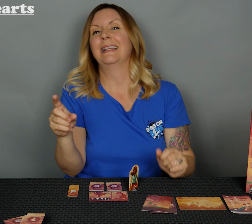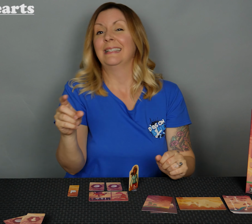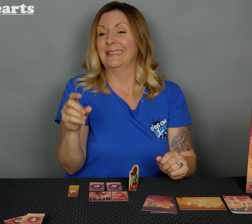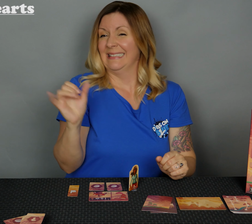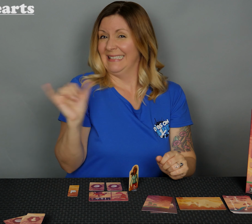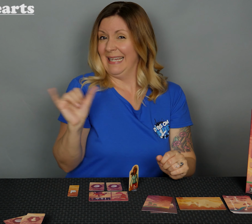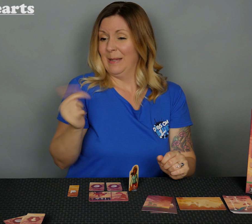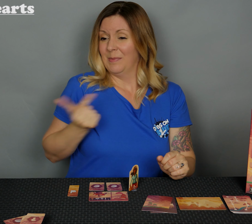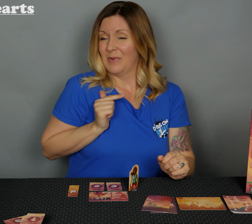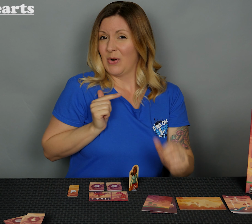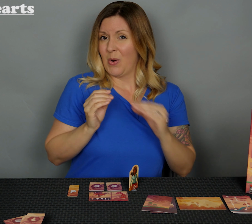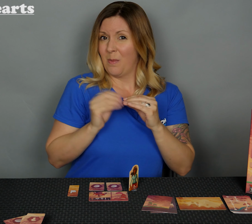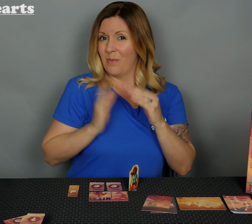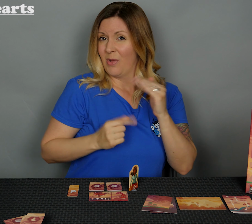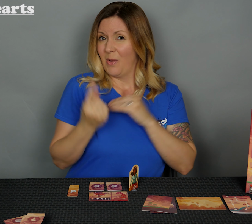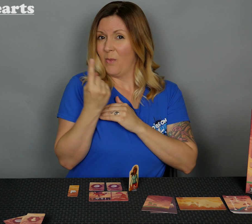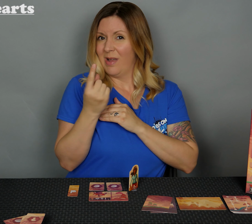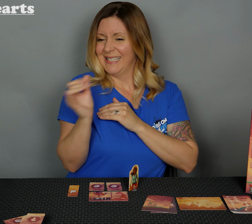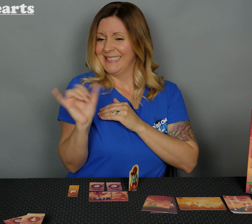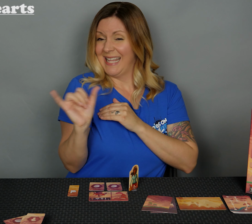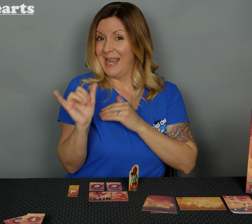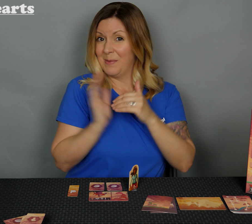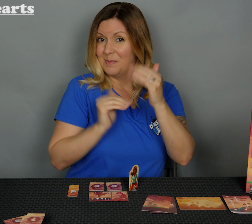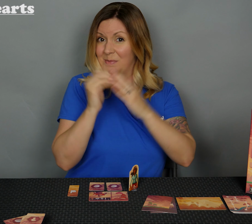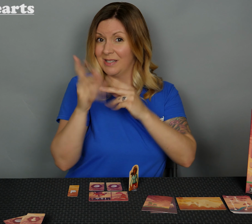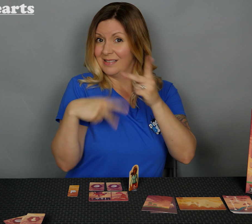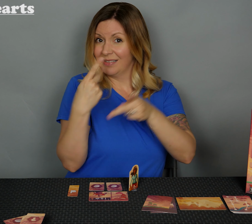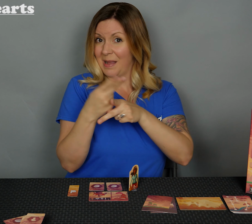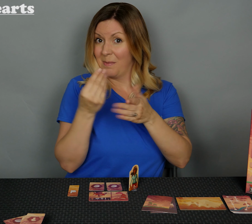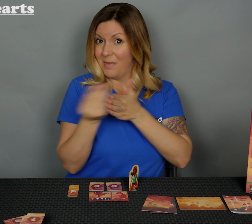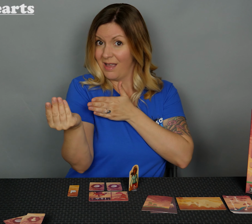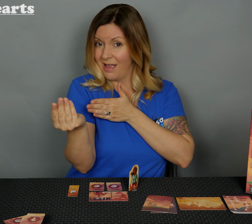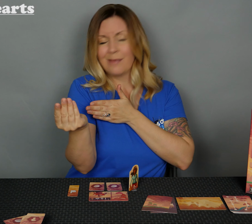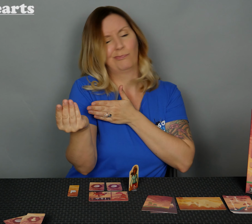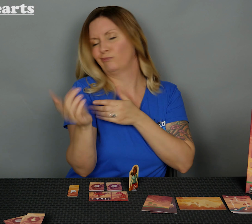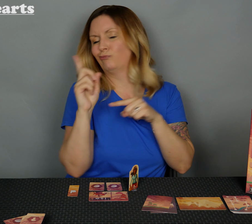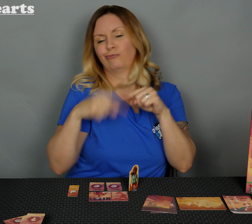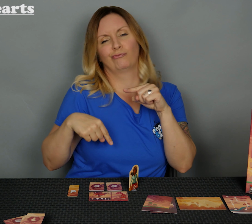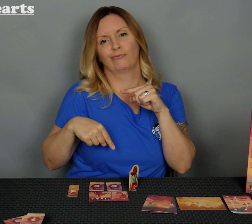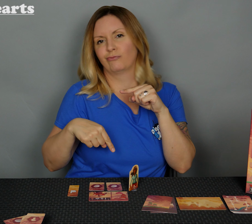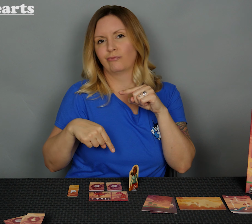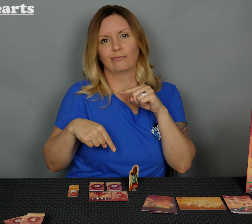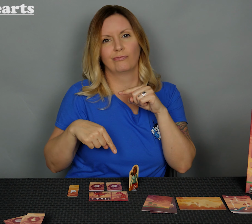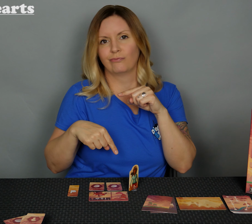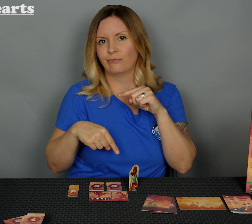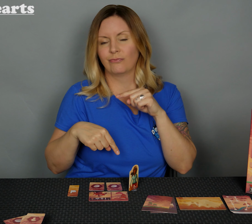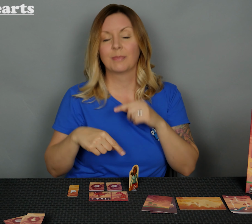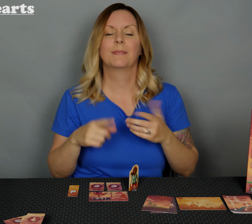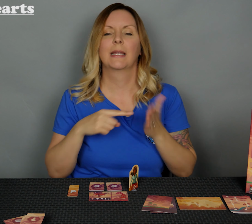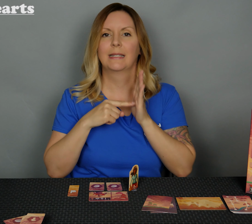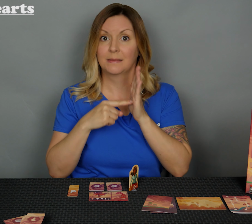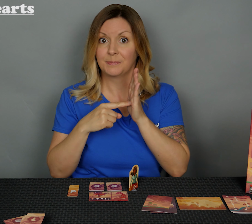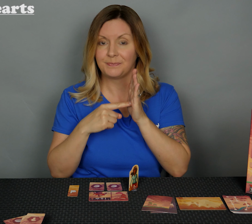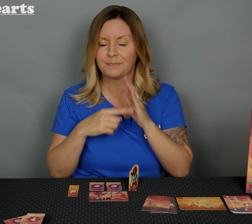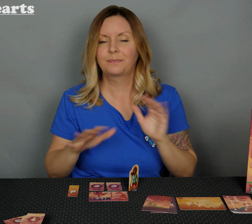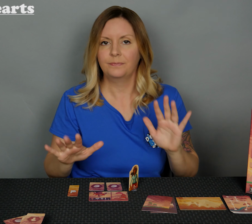same buying phase, you can’t buy more than one of the same type.